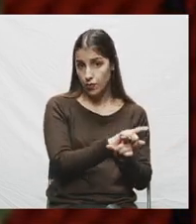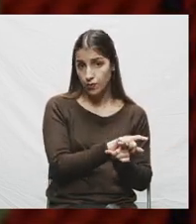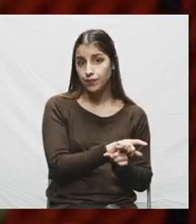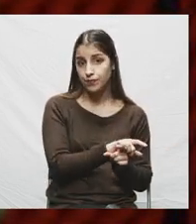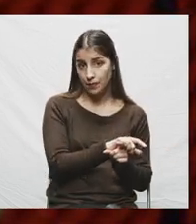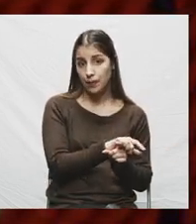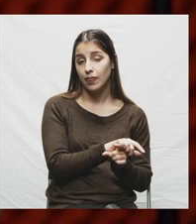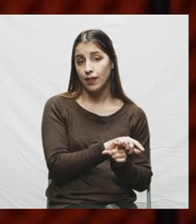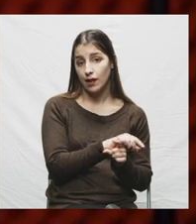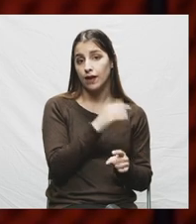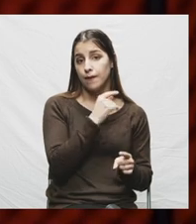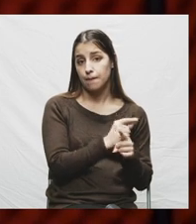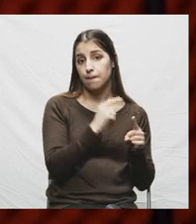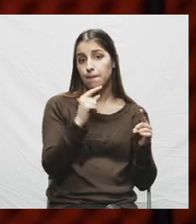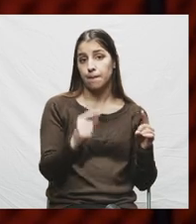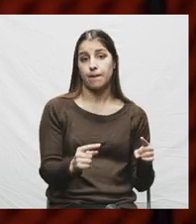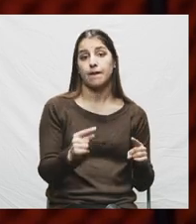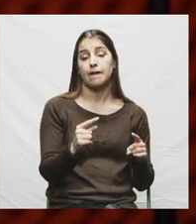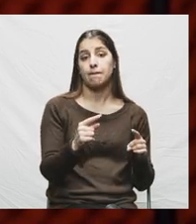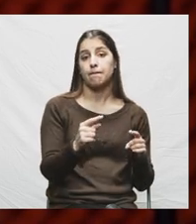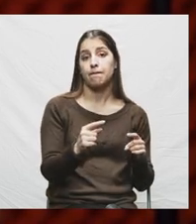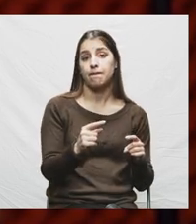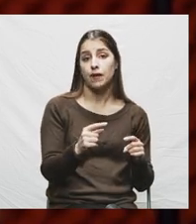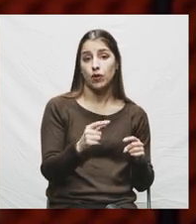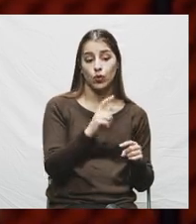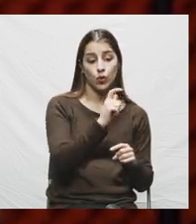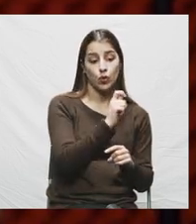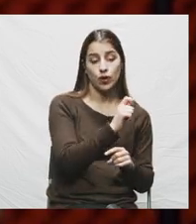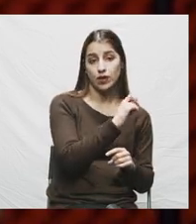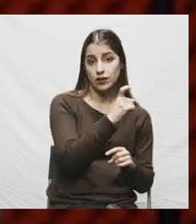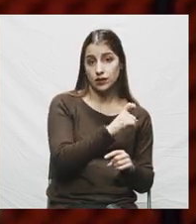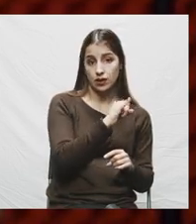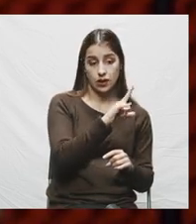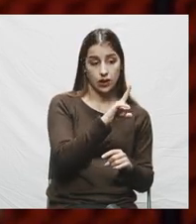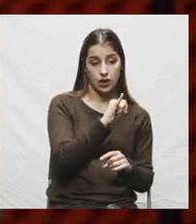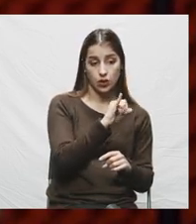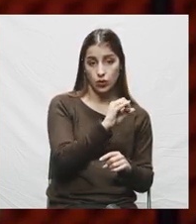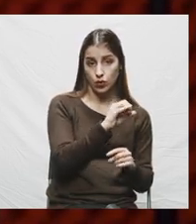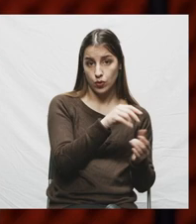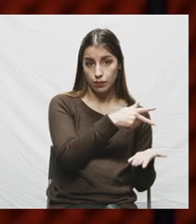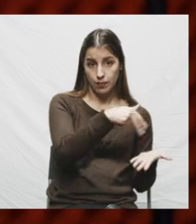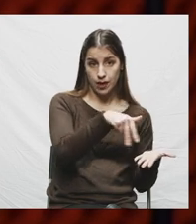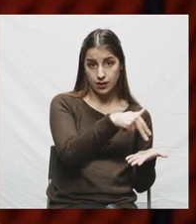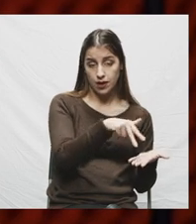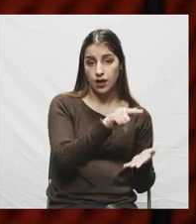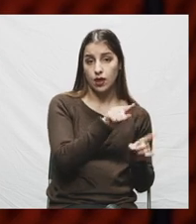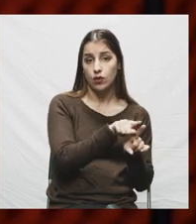In a very powerful way, because “O Rei no Exílio” is a piece that… marks your work.